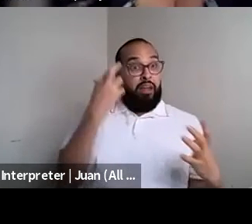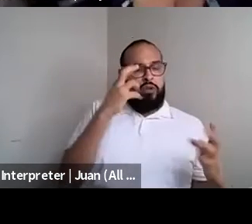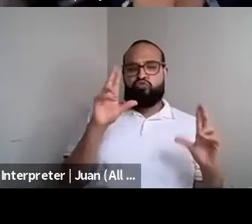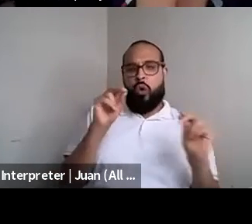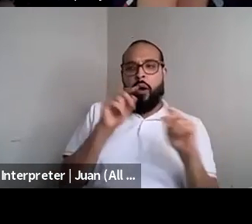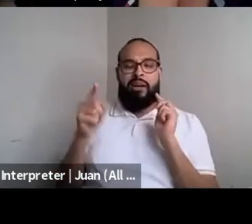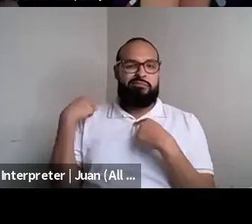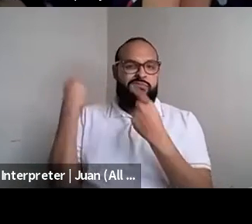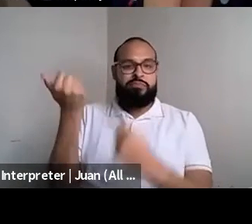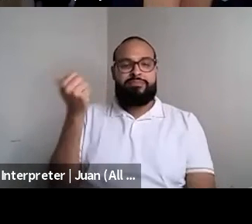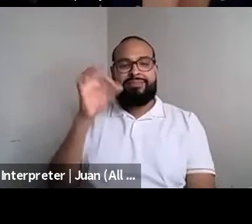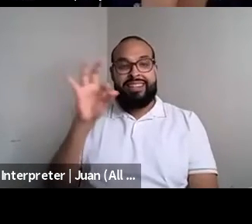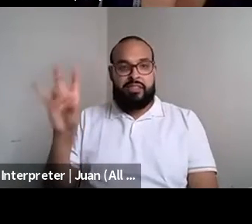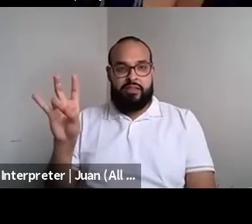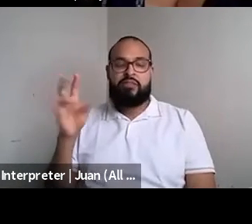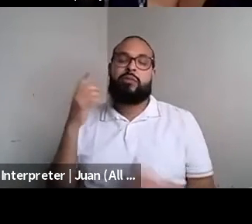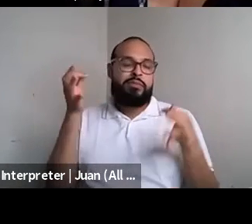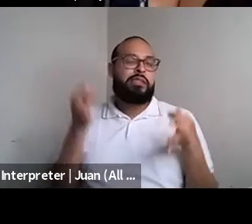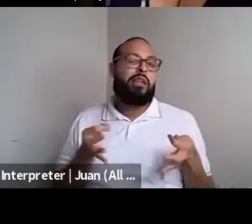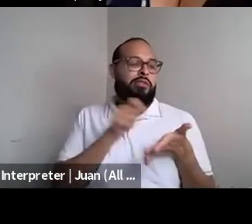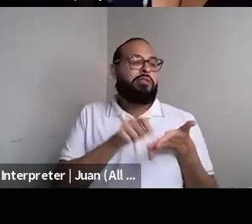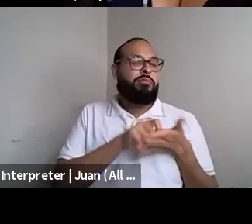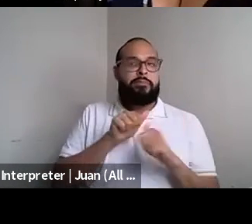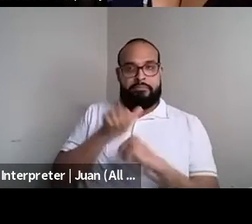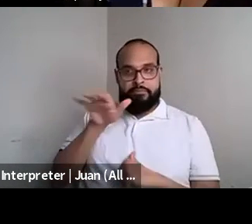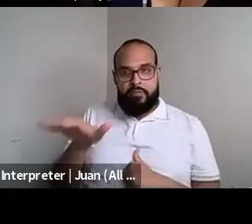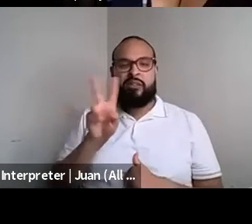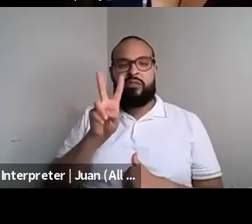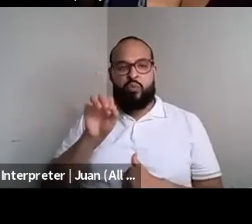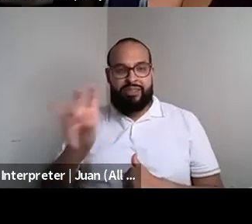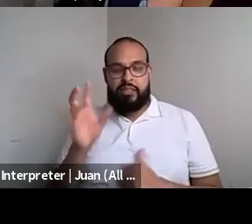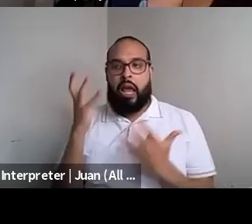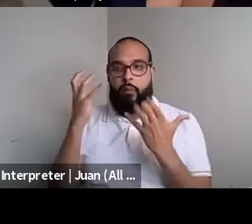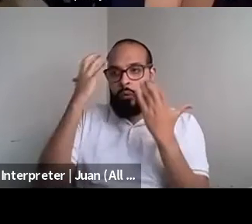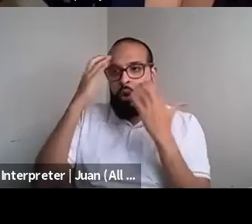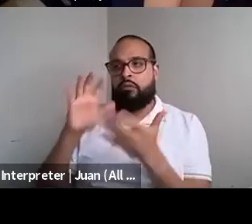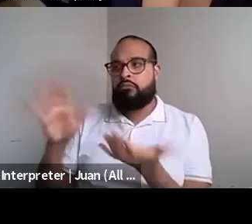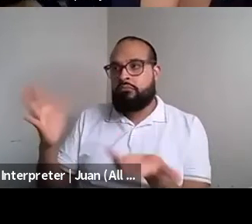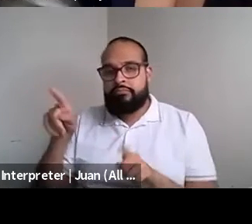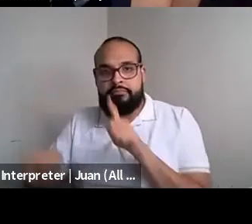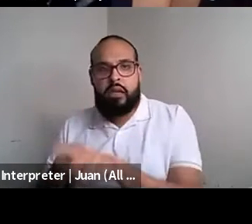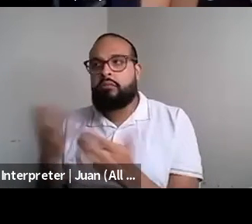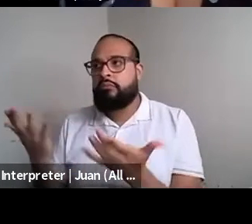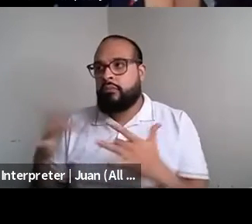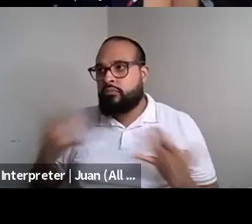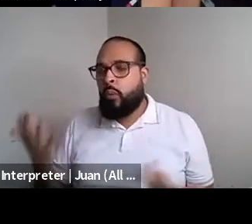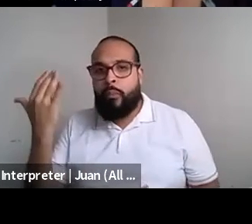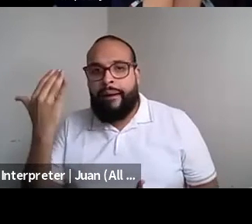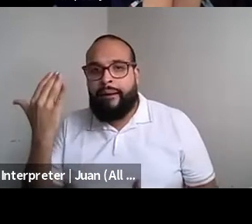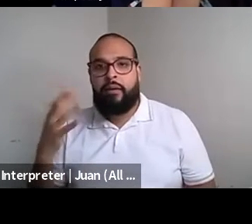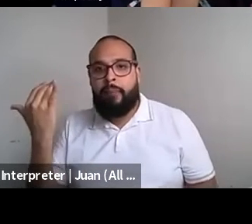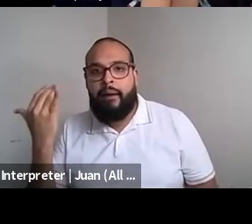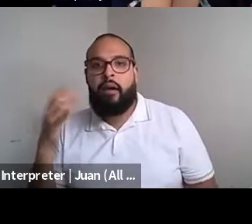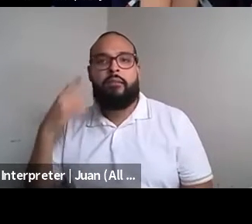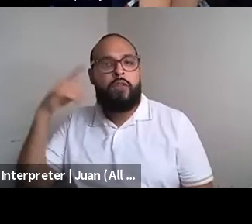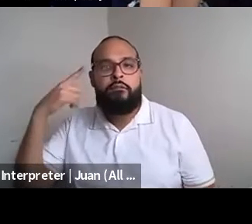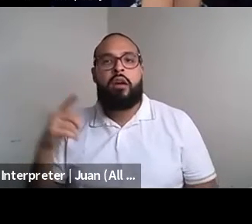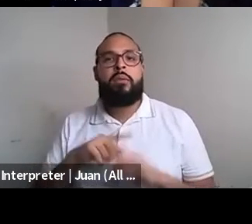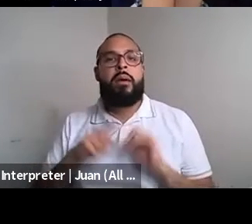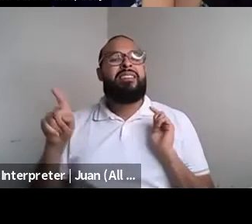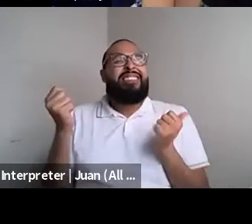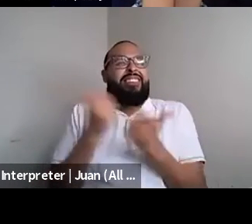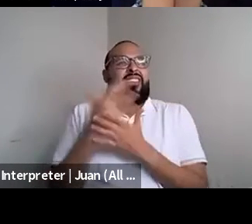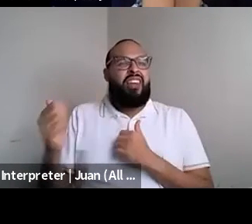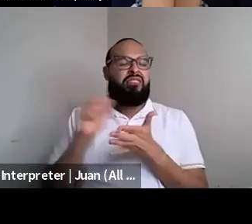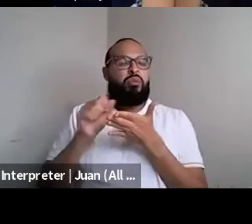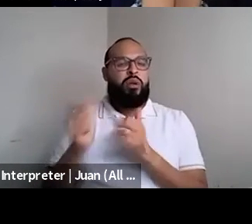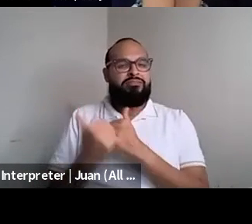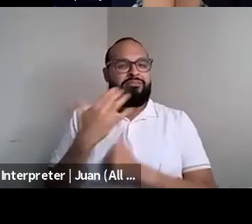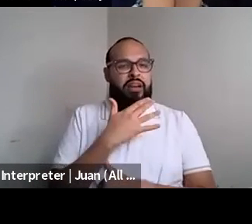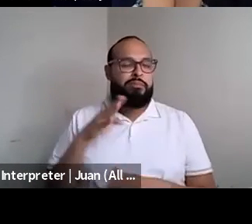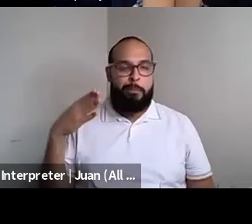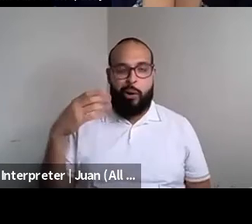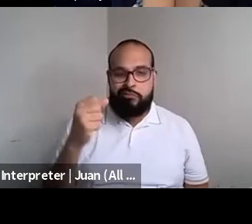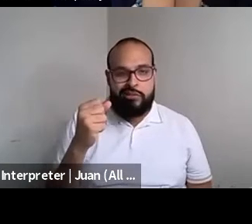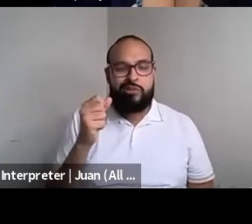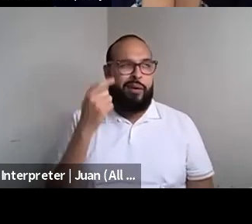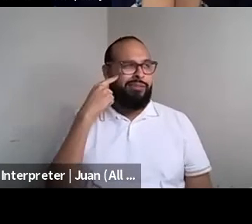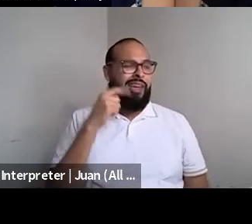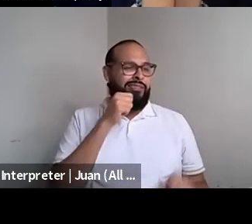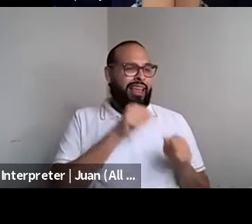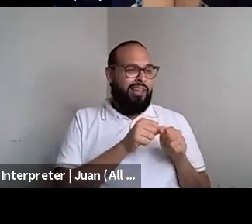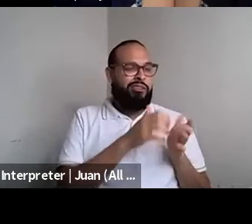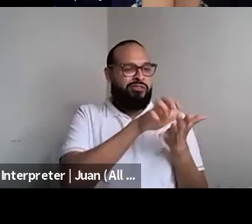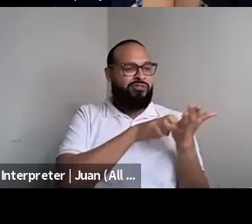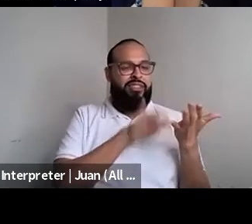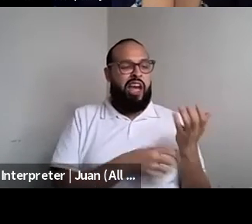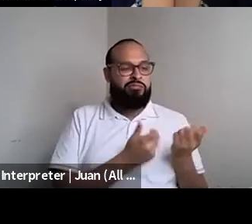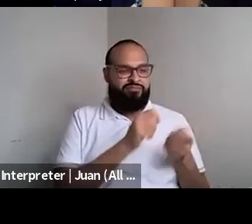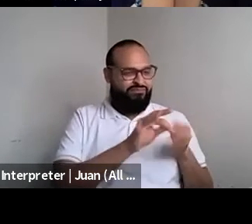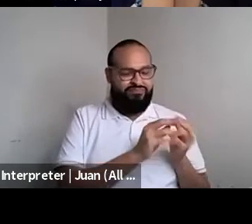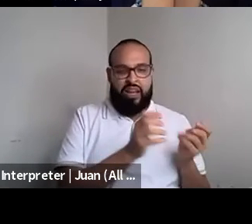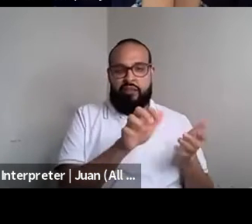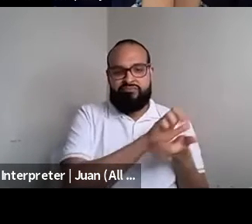Nahshon Anderson: I wrote them in 2007 because I wanted some insight into why he did what he did and he wrote me back, and it was pretty much it was bullshit. I don't know if I burnt the letters or cut them up. I don't, I don't have them. So I wrote them again in 2012 13 and I